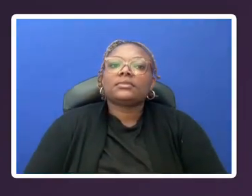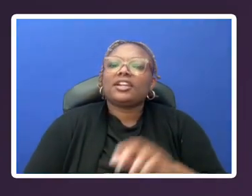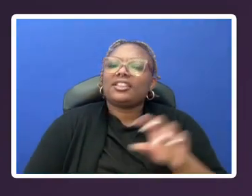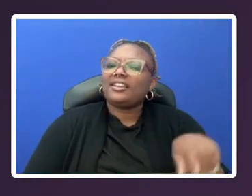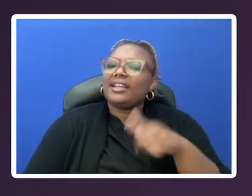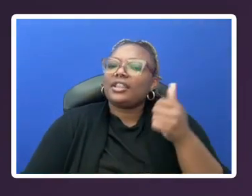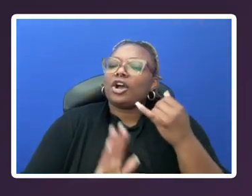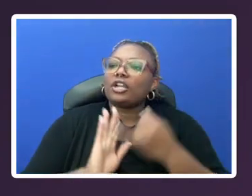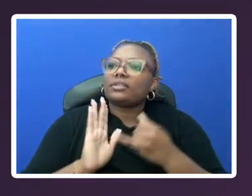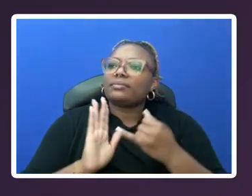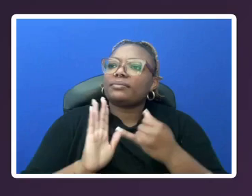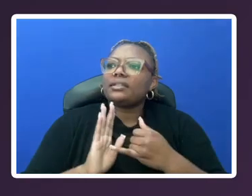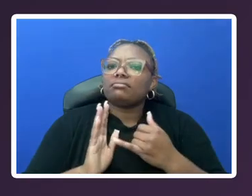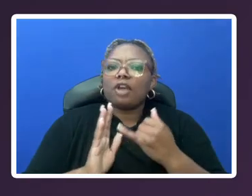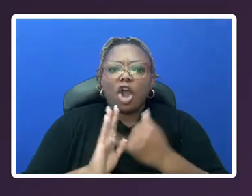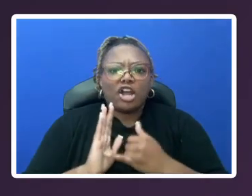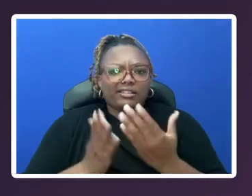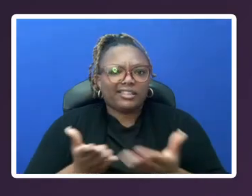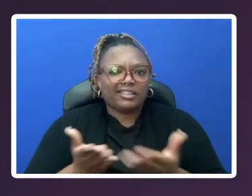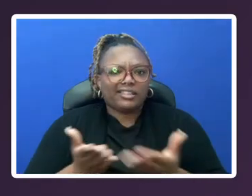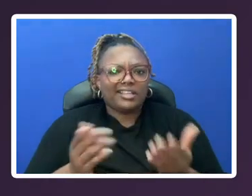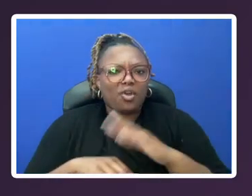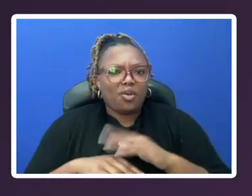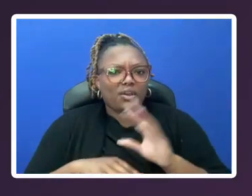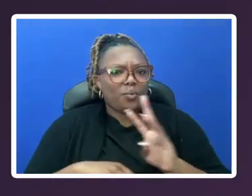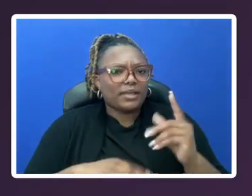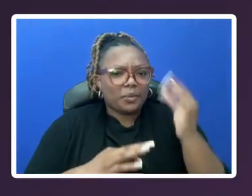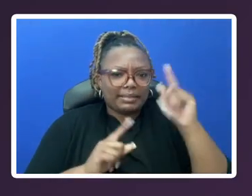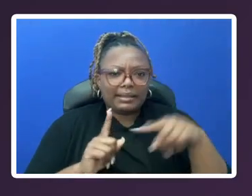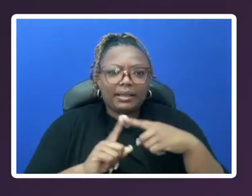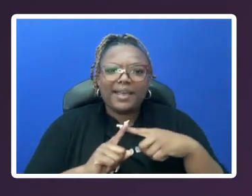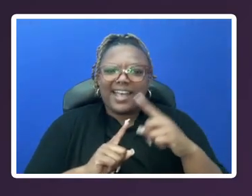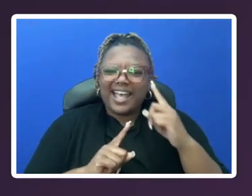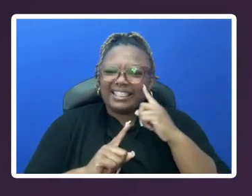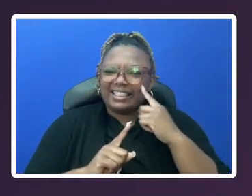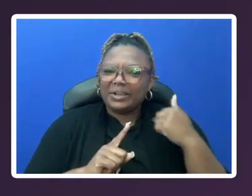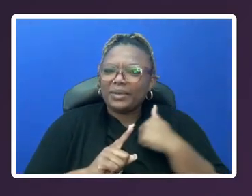that that we can think of? I mean, we have some great just learning about the artists through